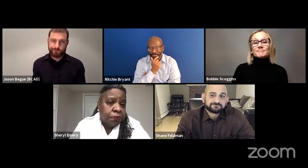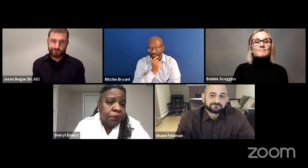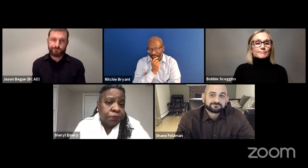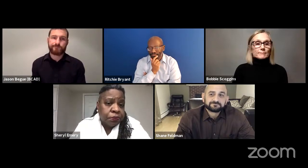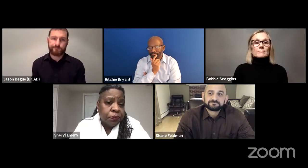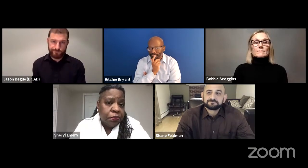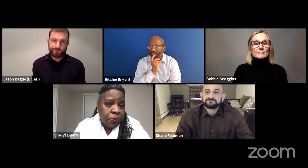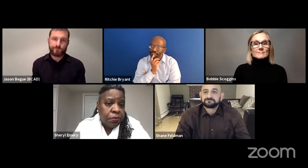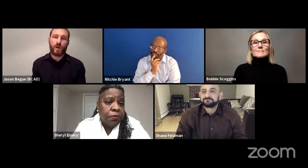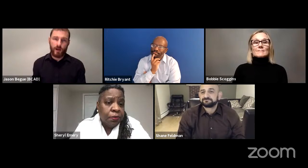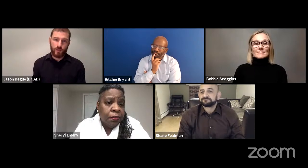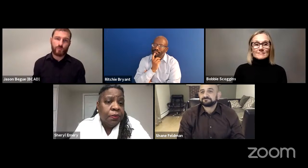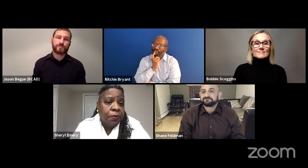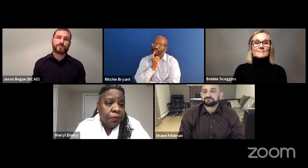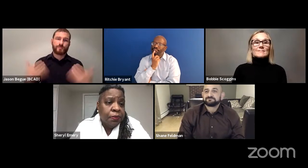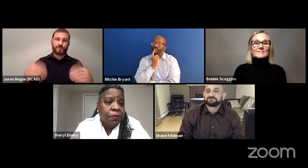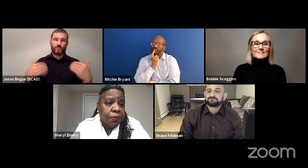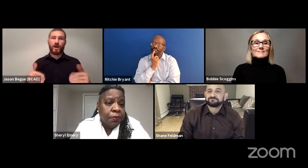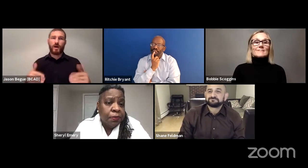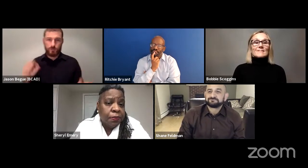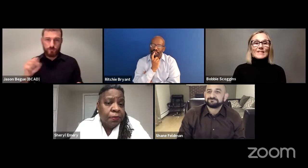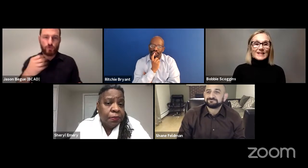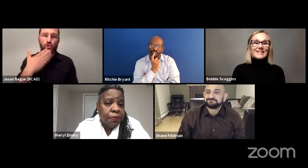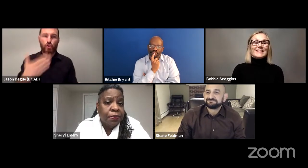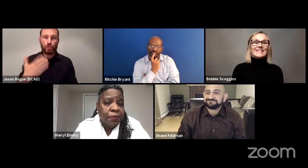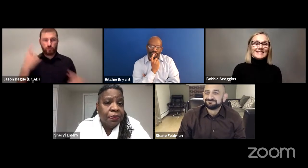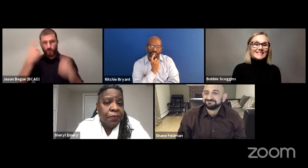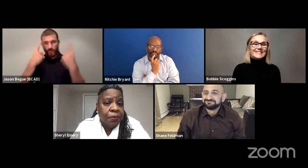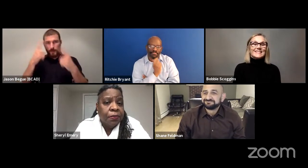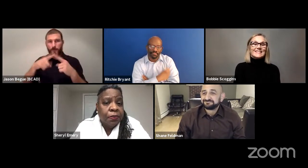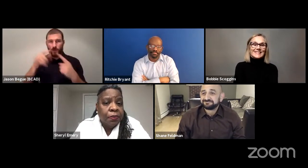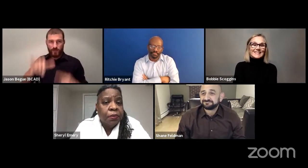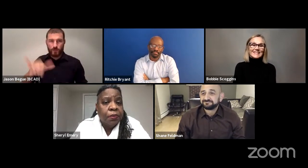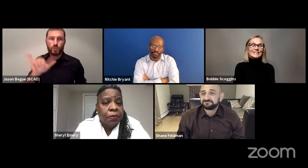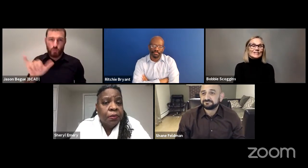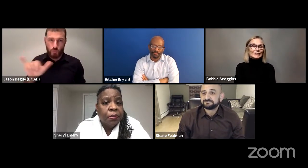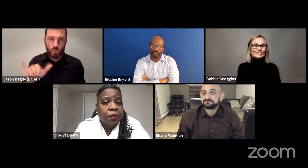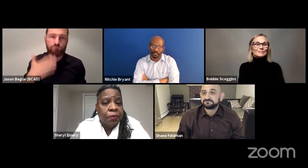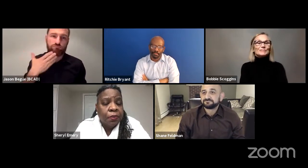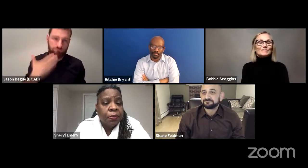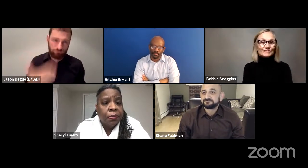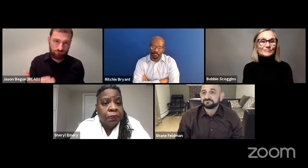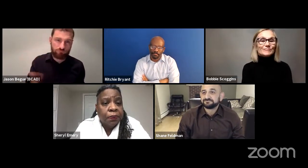so that we know that quality access is important. JASON BEGUE: Wow, that's another good thing